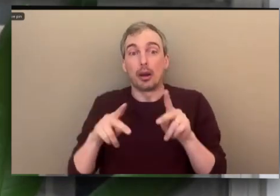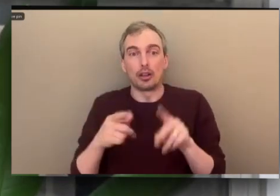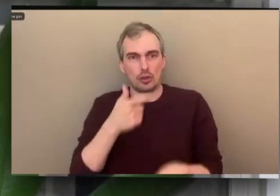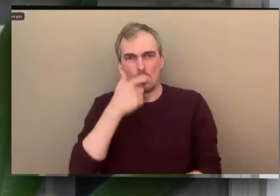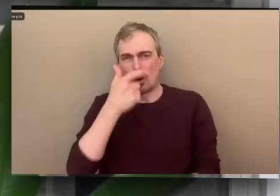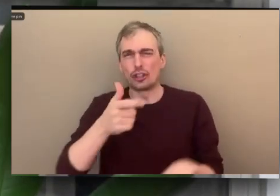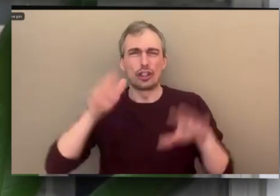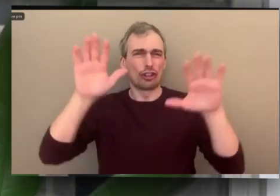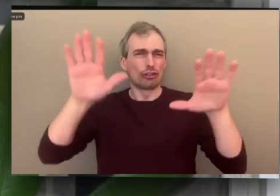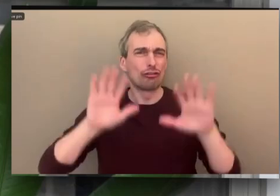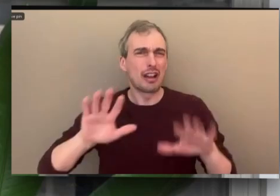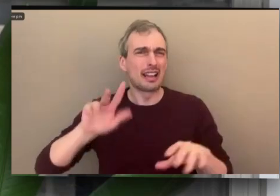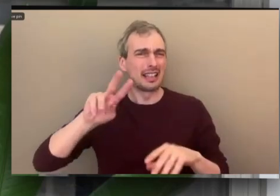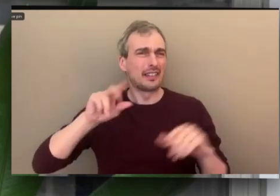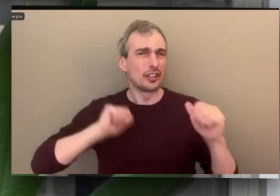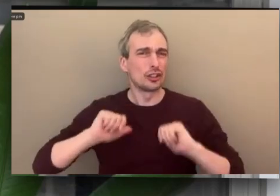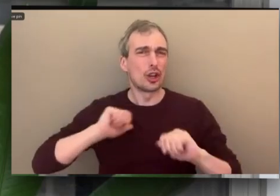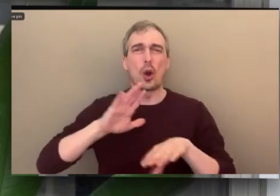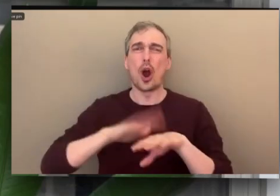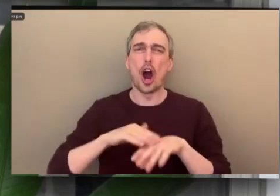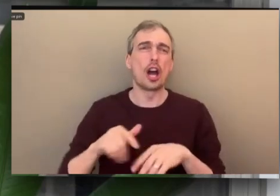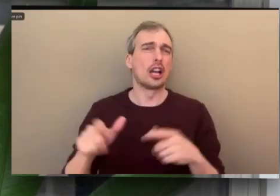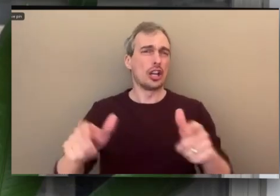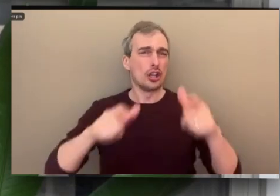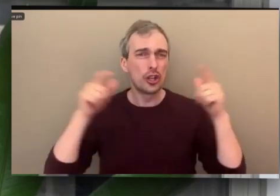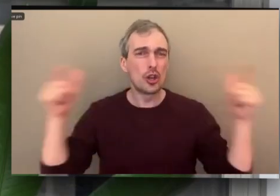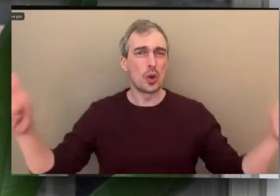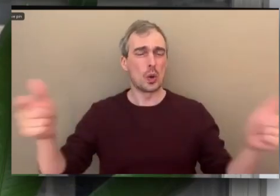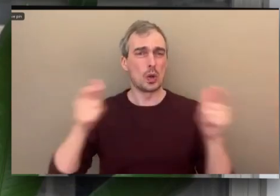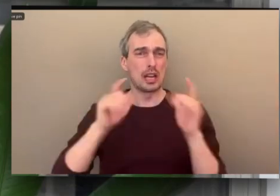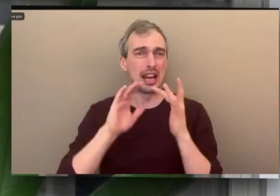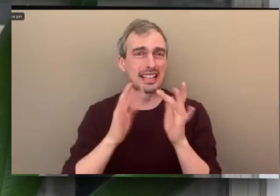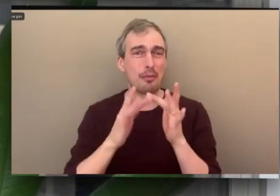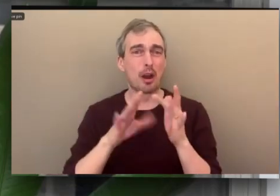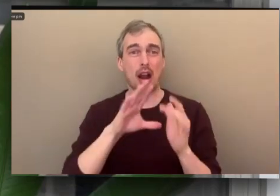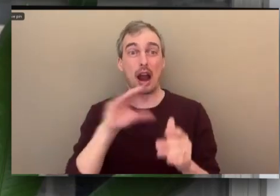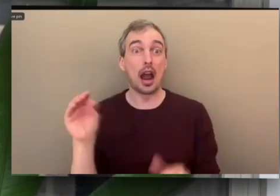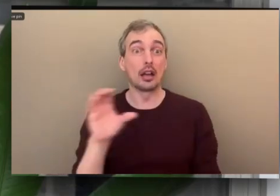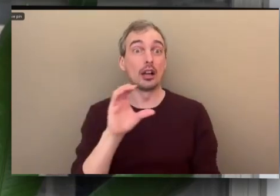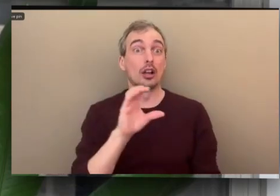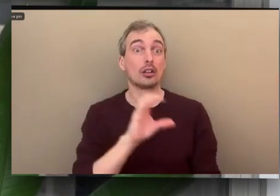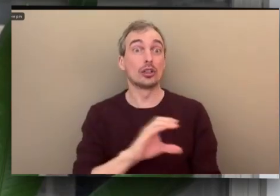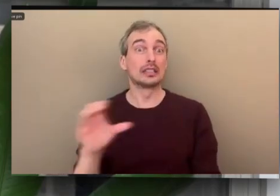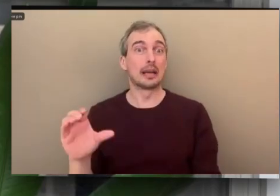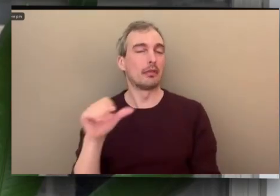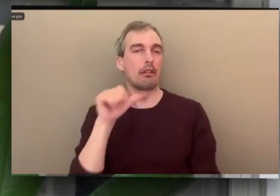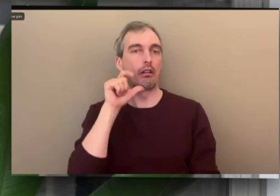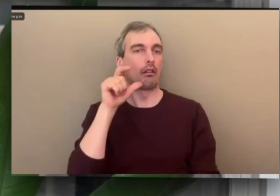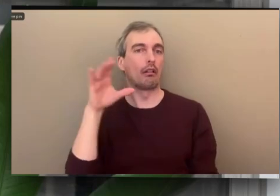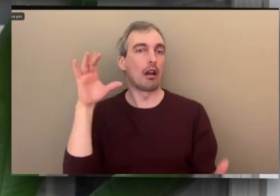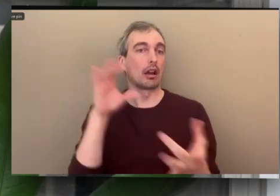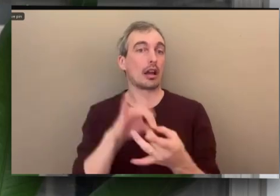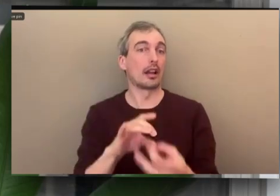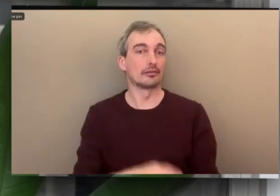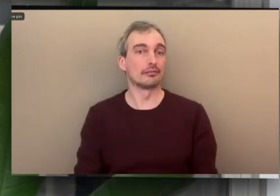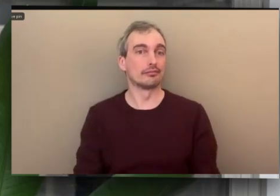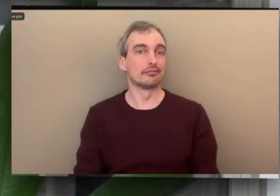closed captioning was not connecting. Which happens. It happens a lot. Right? But it's based on that file.